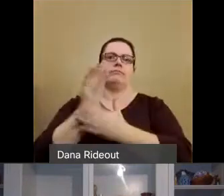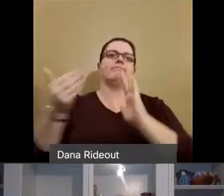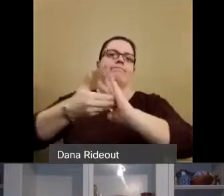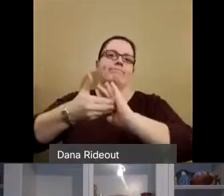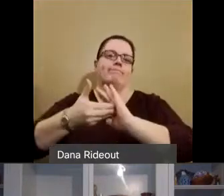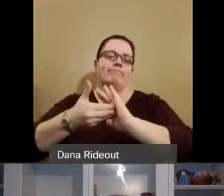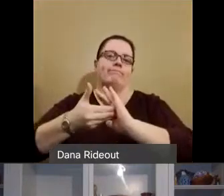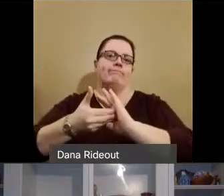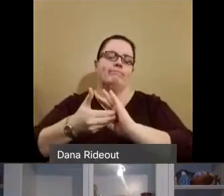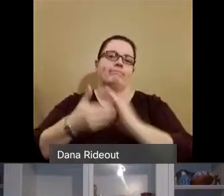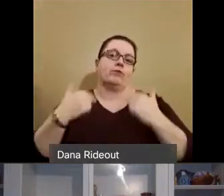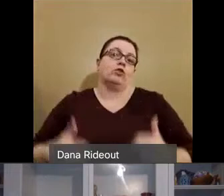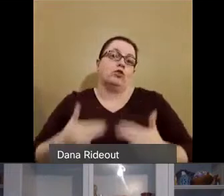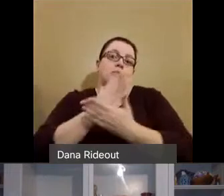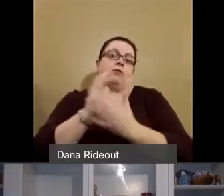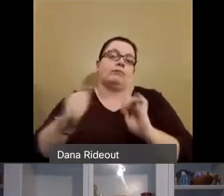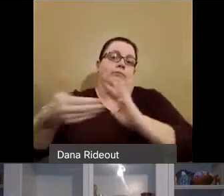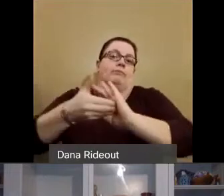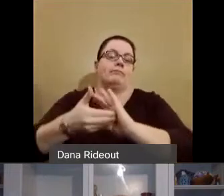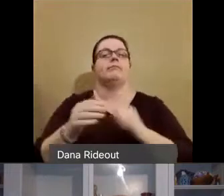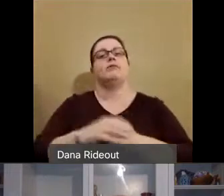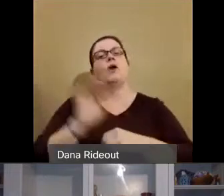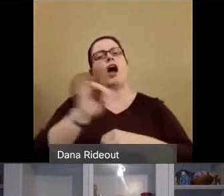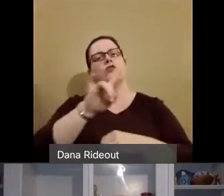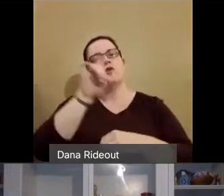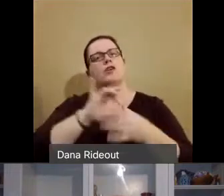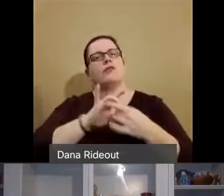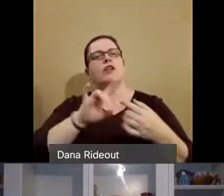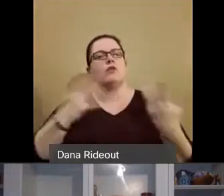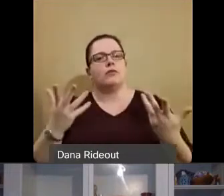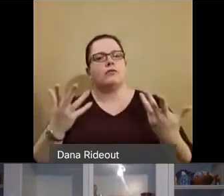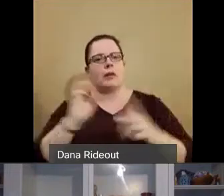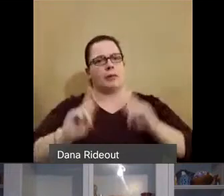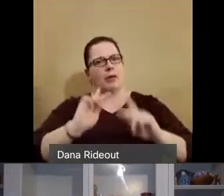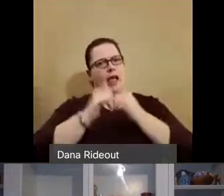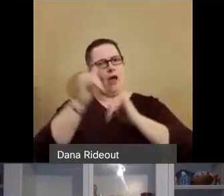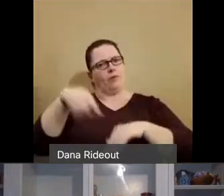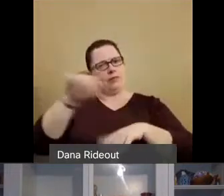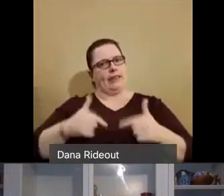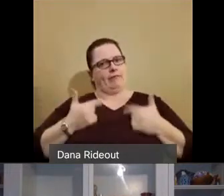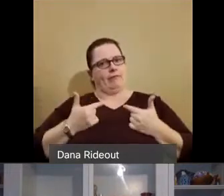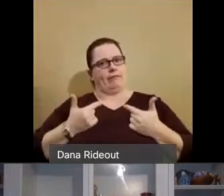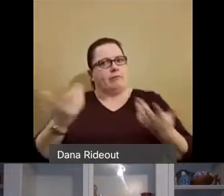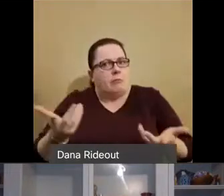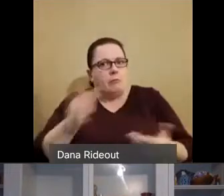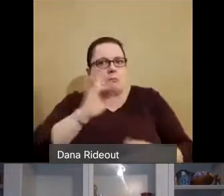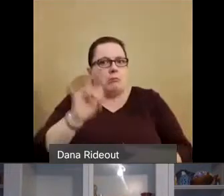And also the question of how people live these days, so if, you know, it's press it.